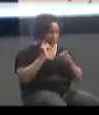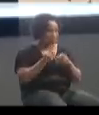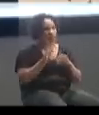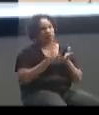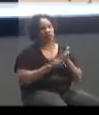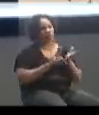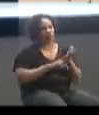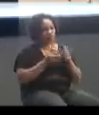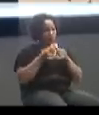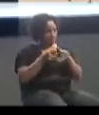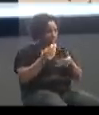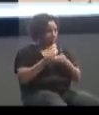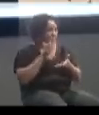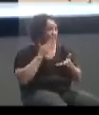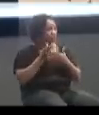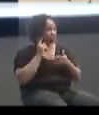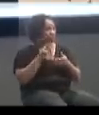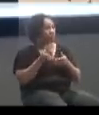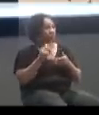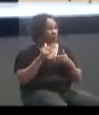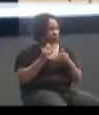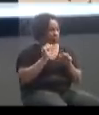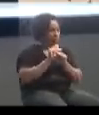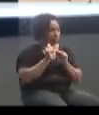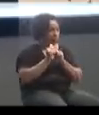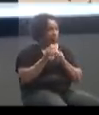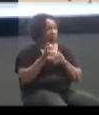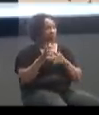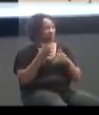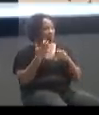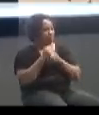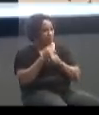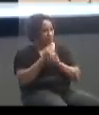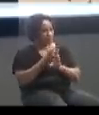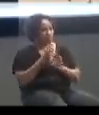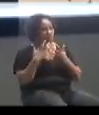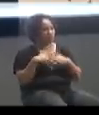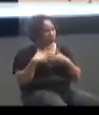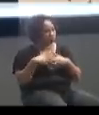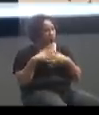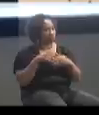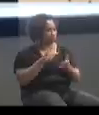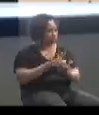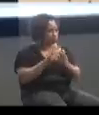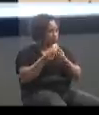E-WASTE FRONT WHEN AWARDING CONTRACTUAL AWARDS?